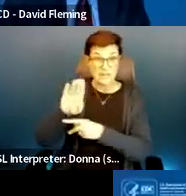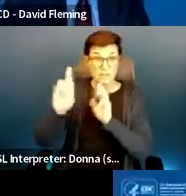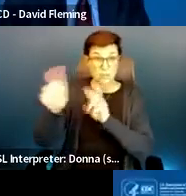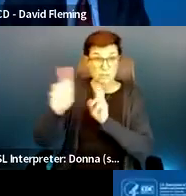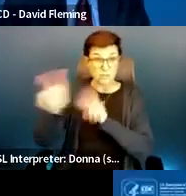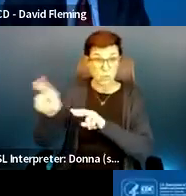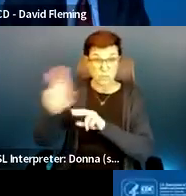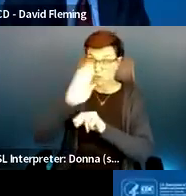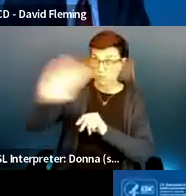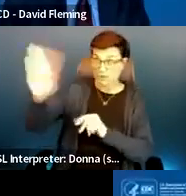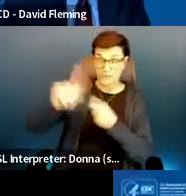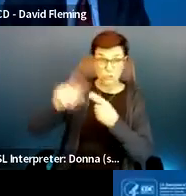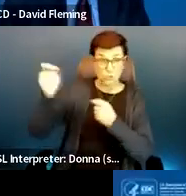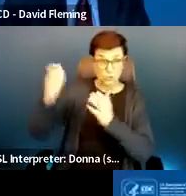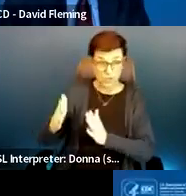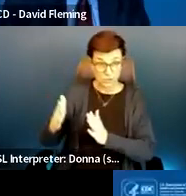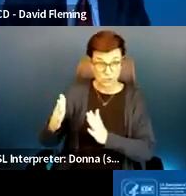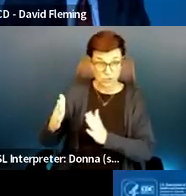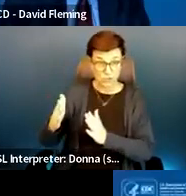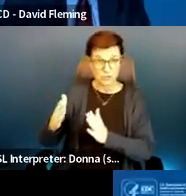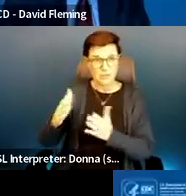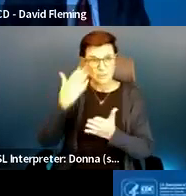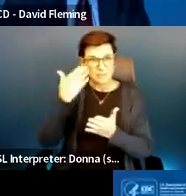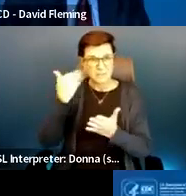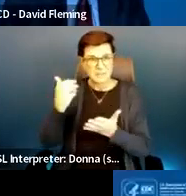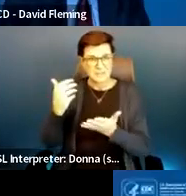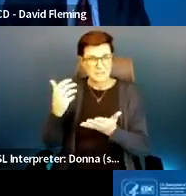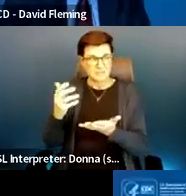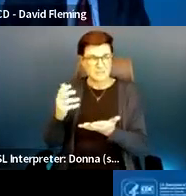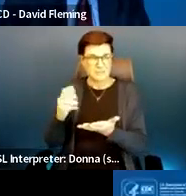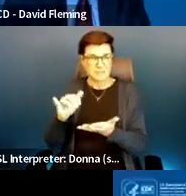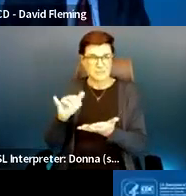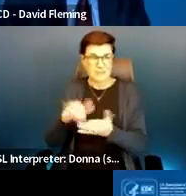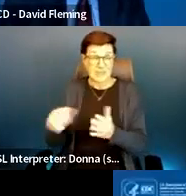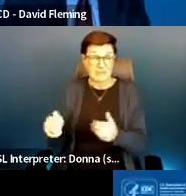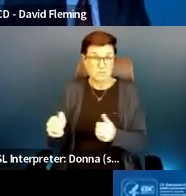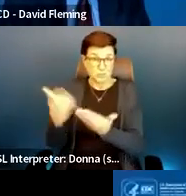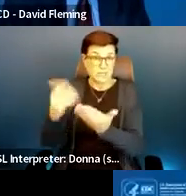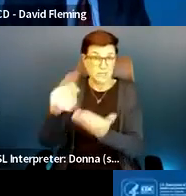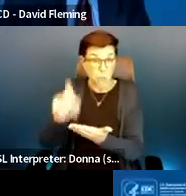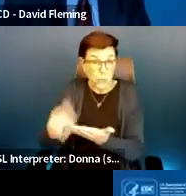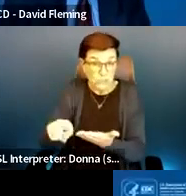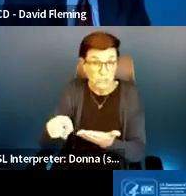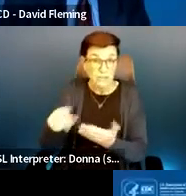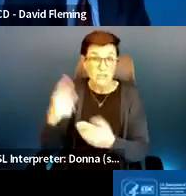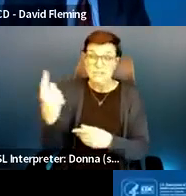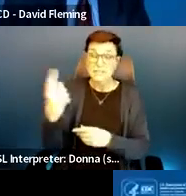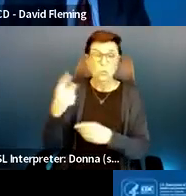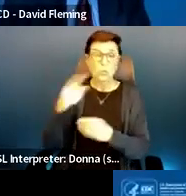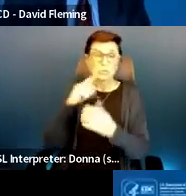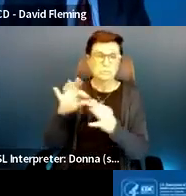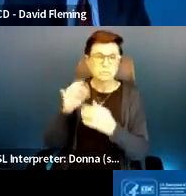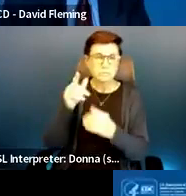at the question someone raised earlier about culture. And the culture at the CDC has a different hierarchy